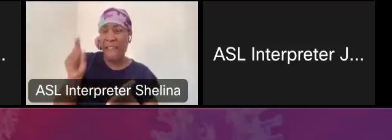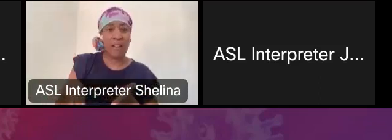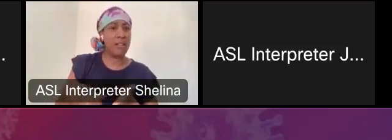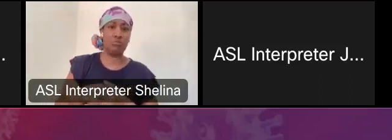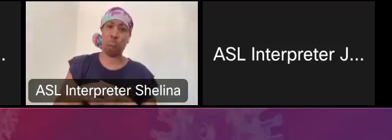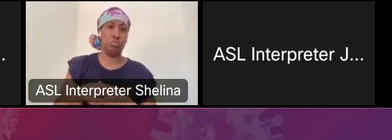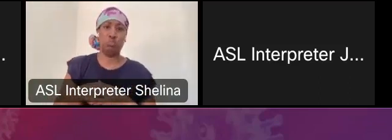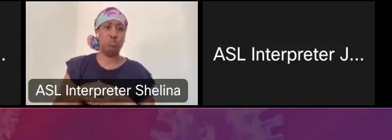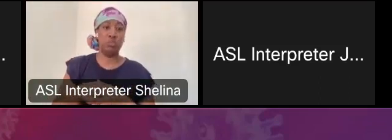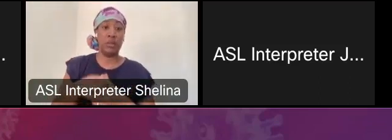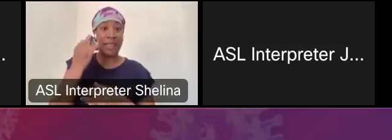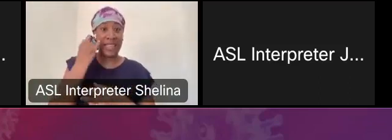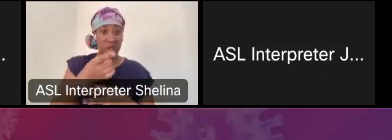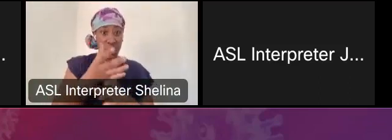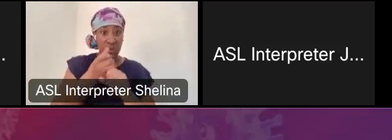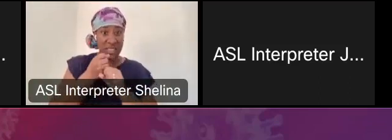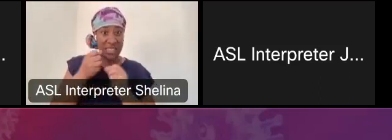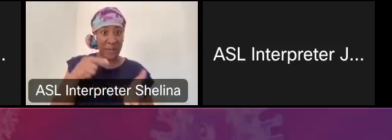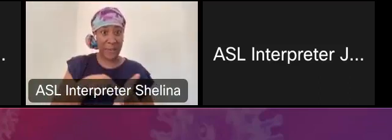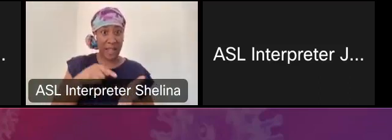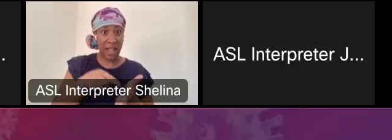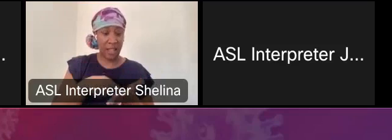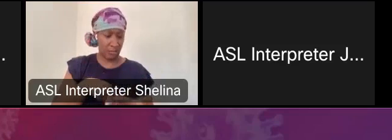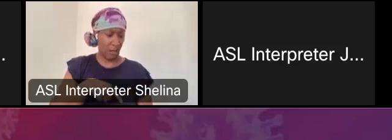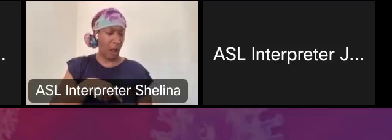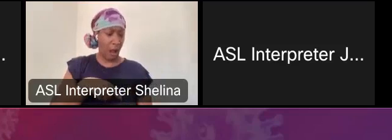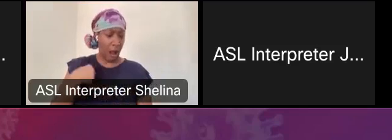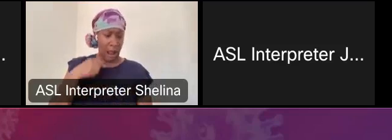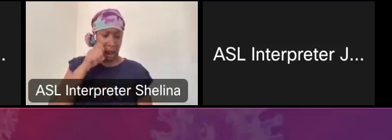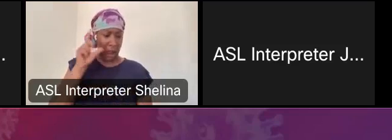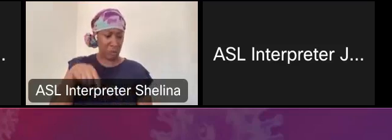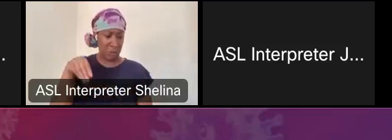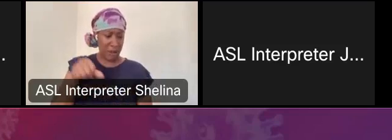If you get a bill call your clinic and let them know, you should not have to pay.